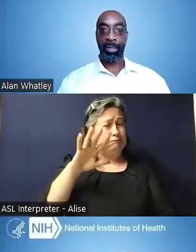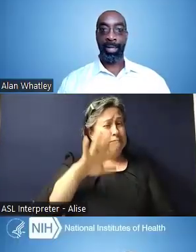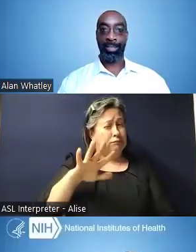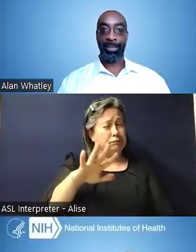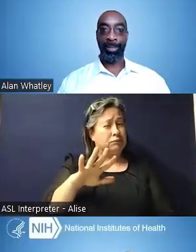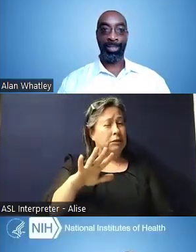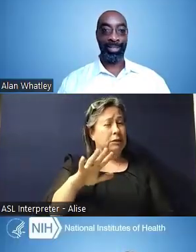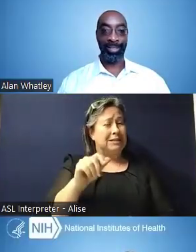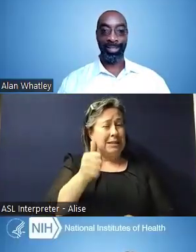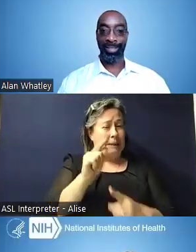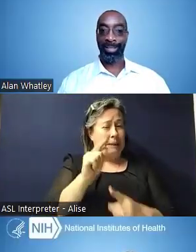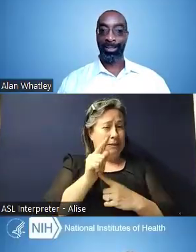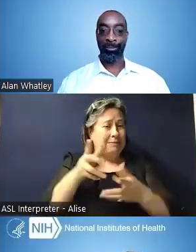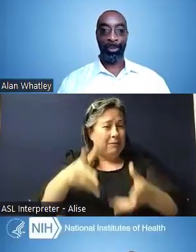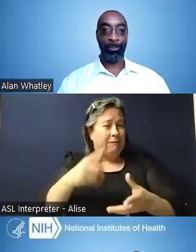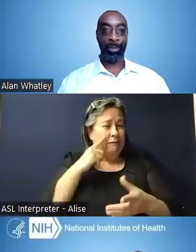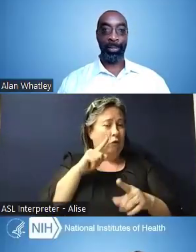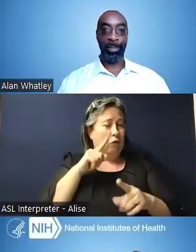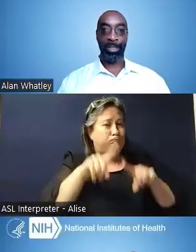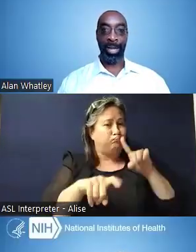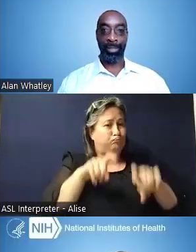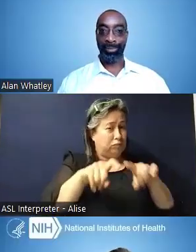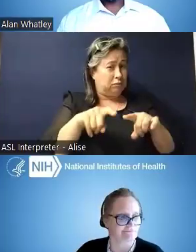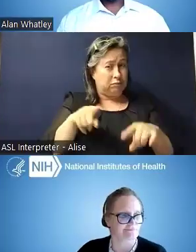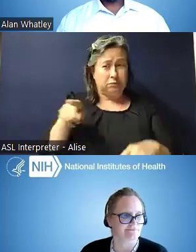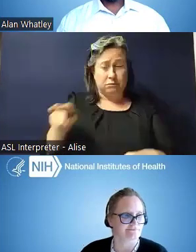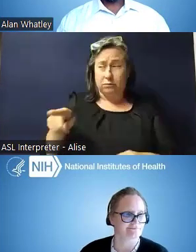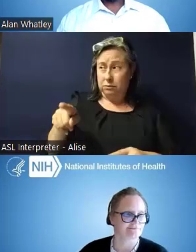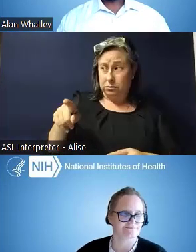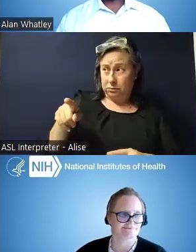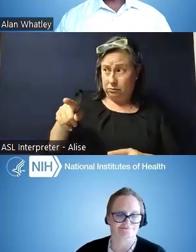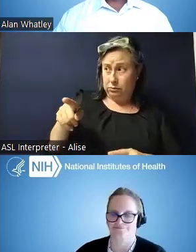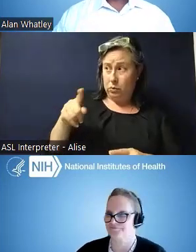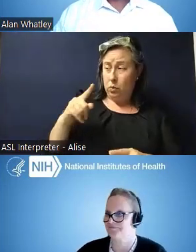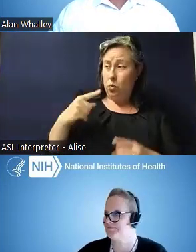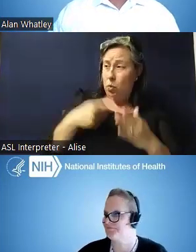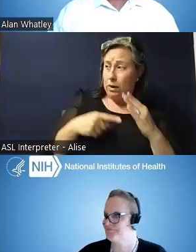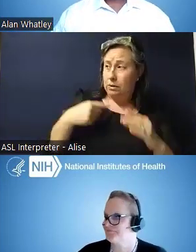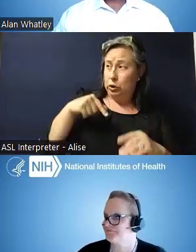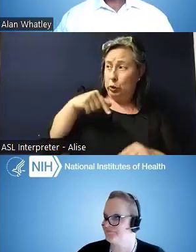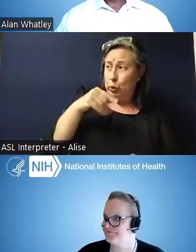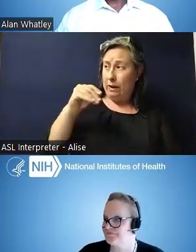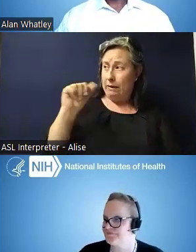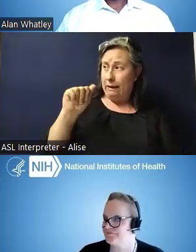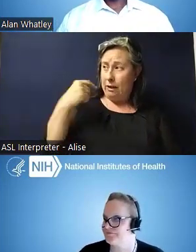And, Kasima, what are we looking like in the Q and A? Kasima Garst: Thank you so much, Alan.